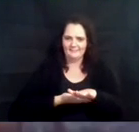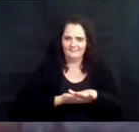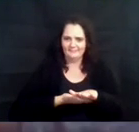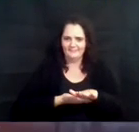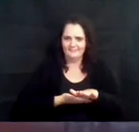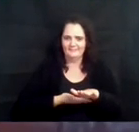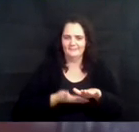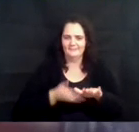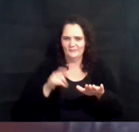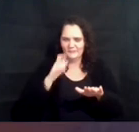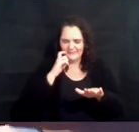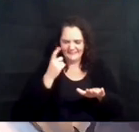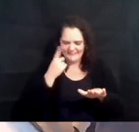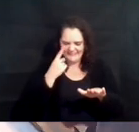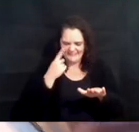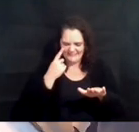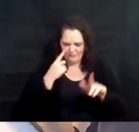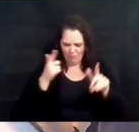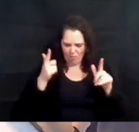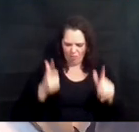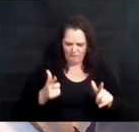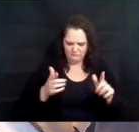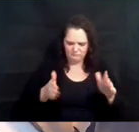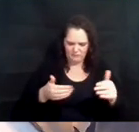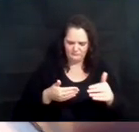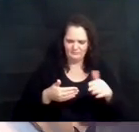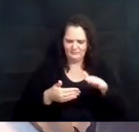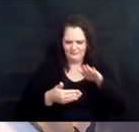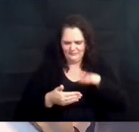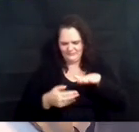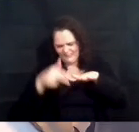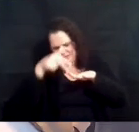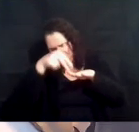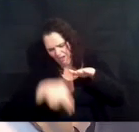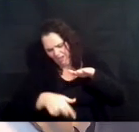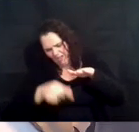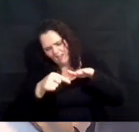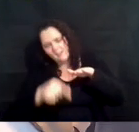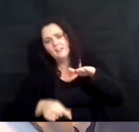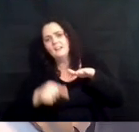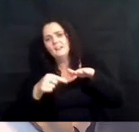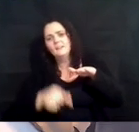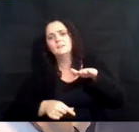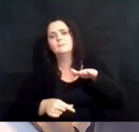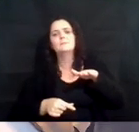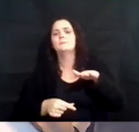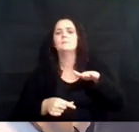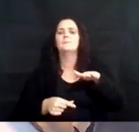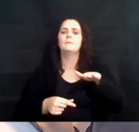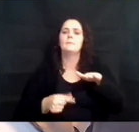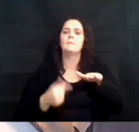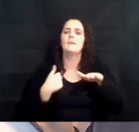on so what I'm going to do is just take a couple of spacers here put those under the camera. I'm just gonna take a couple of spacers, I have little pieces of